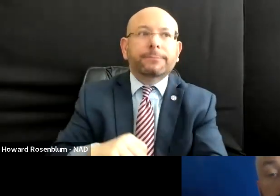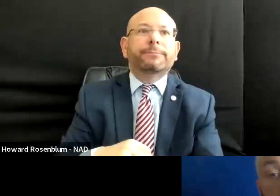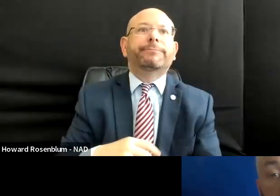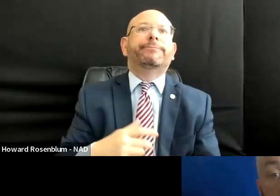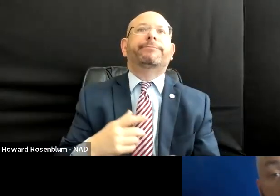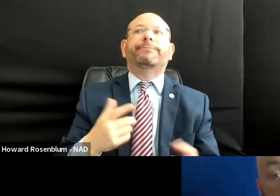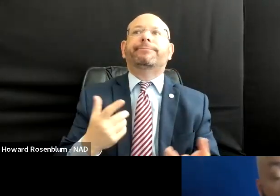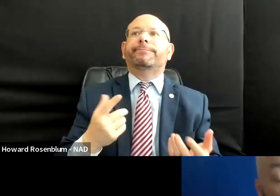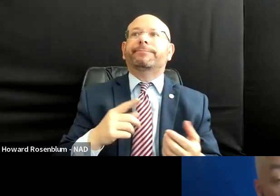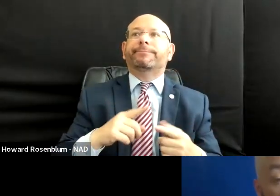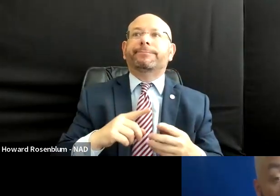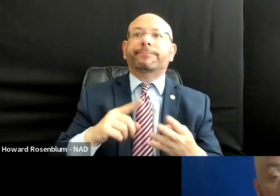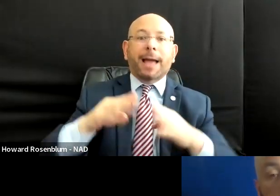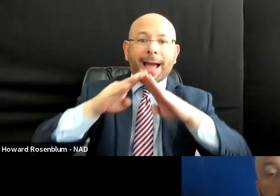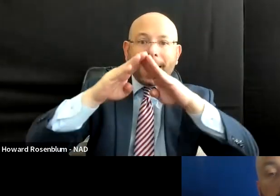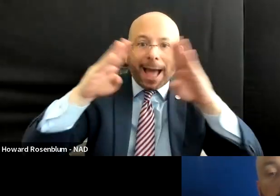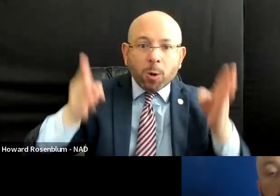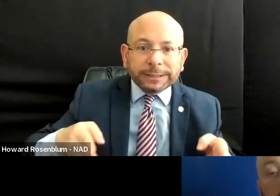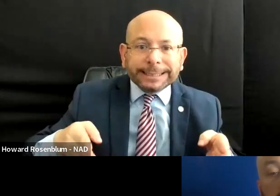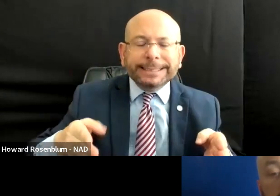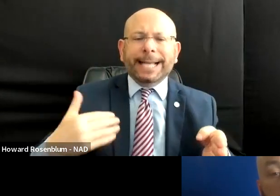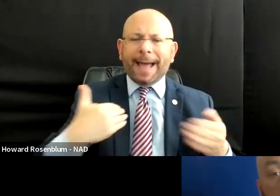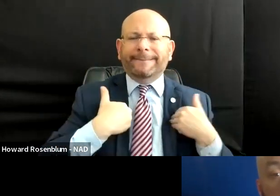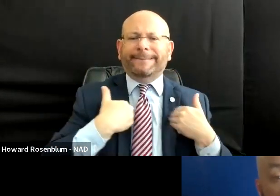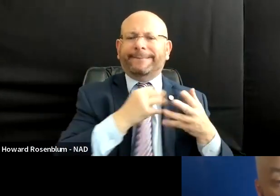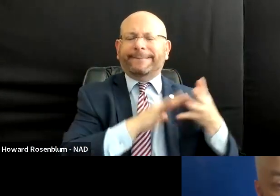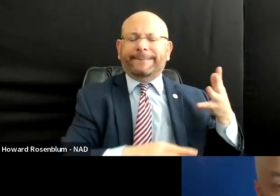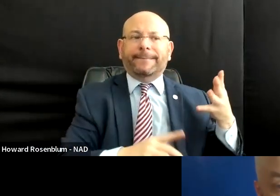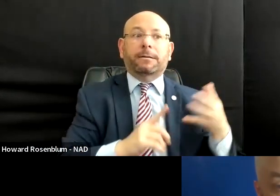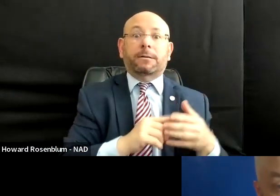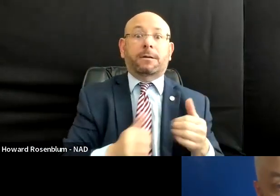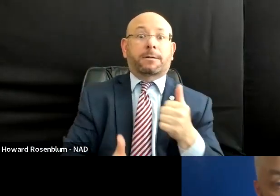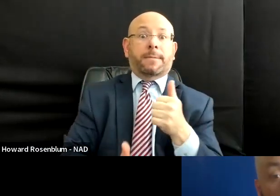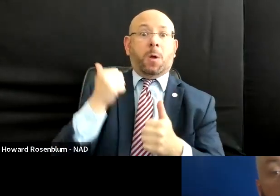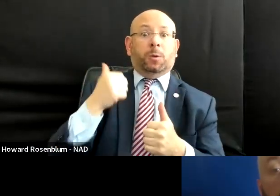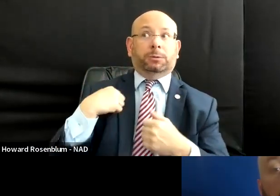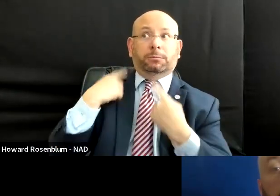captioning related to telephones. That's not the only thing we do. We have focuses on